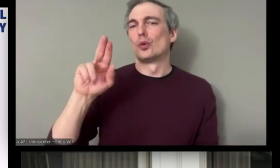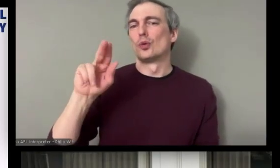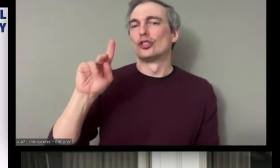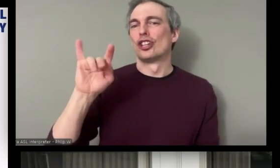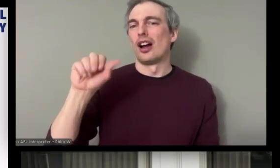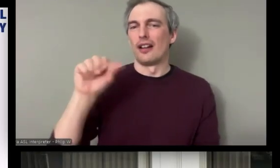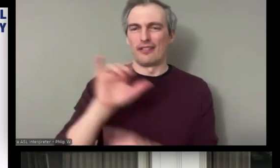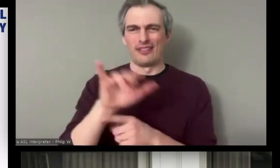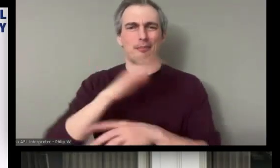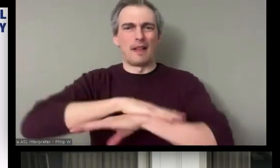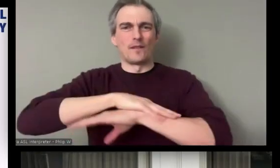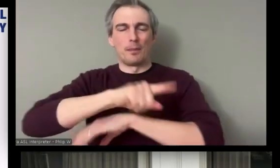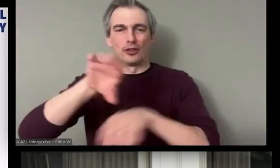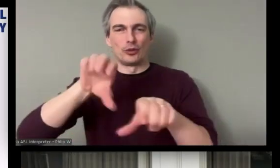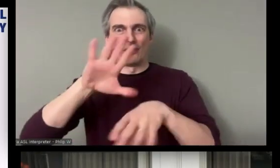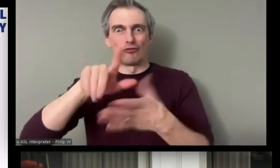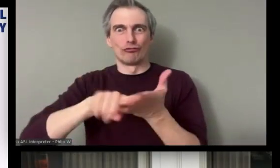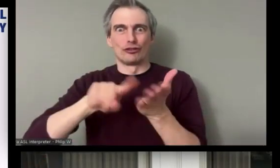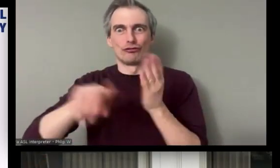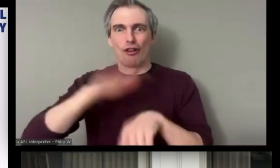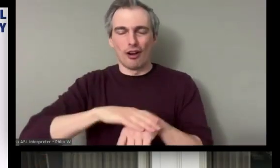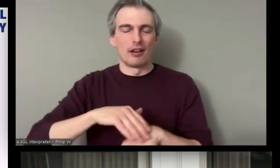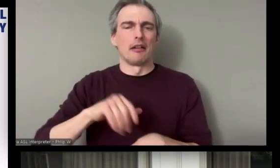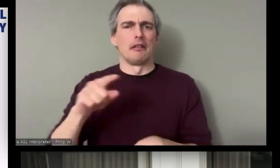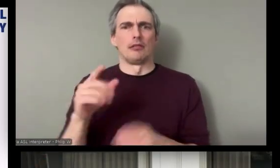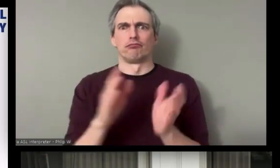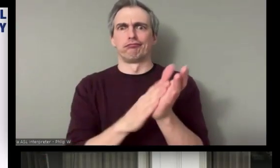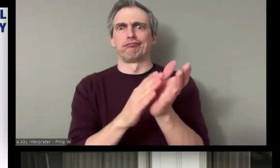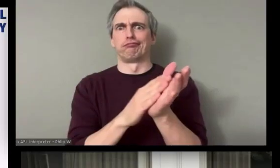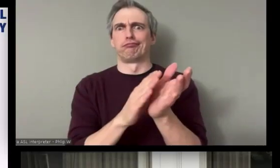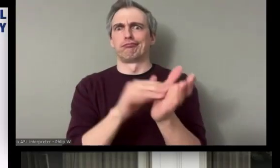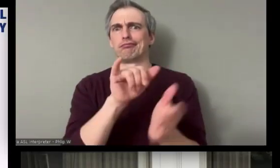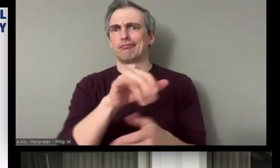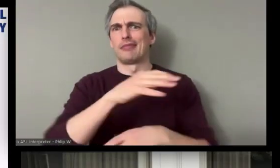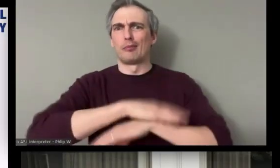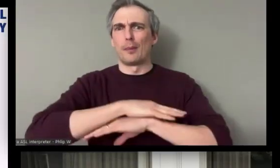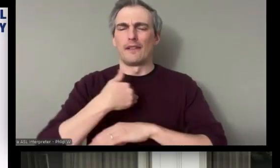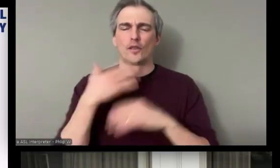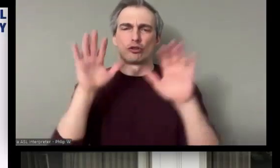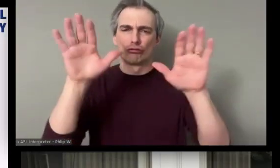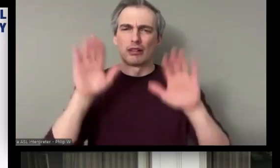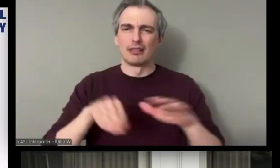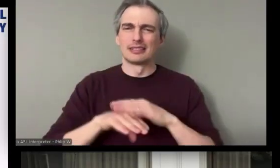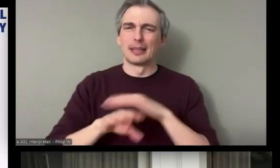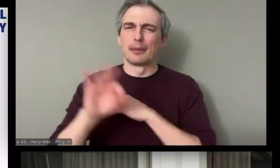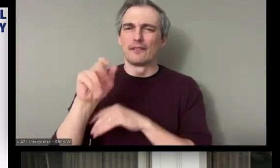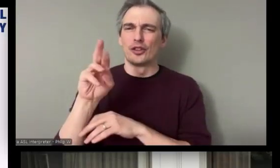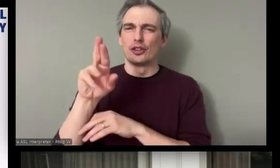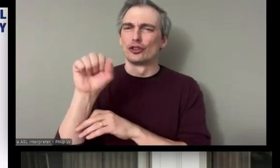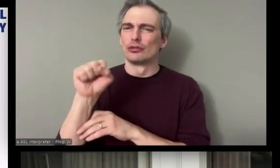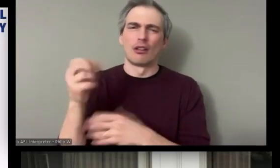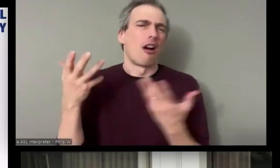There's a lot of accessibility features built into that platform. And that's why I did the Meetup in that platform.